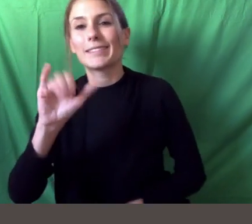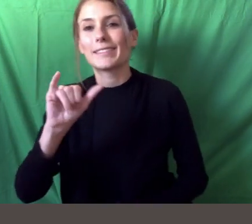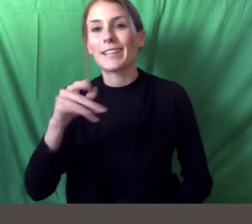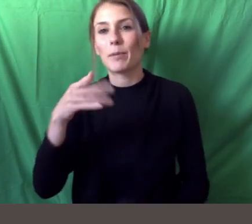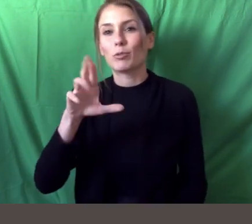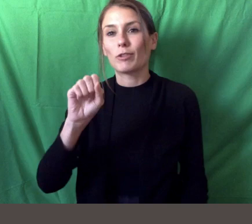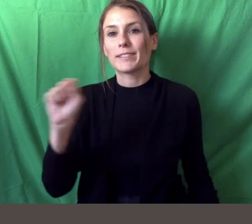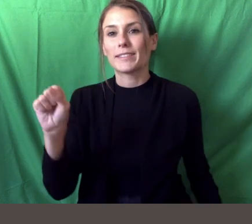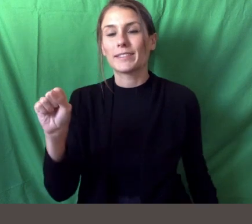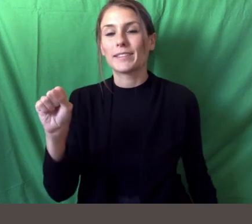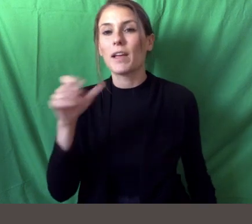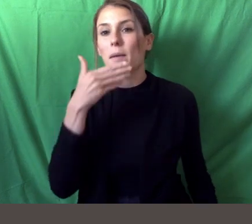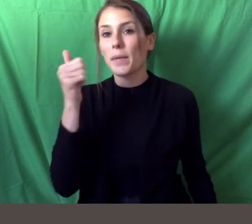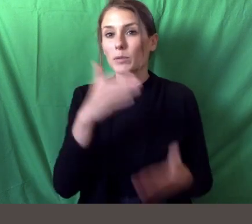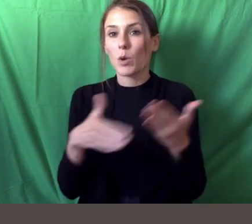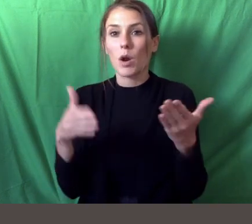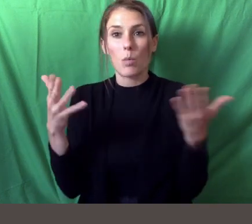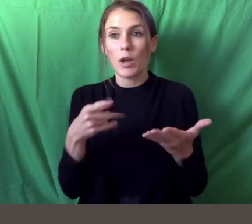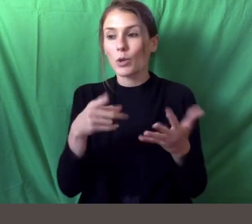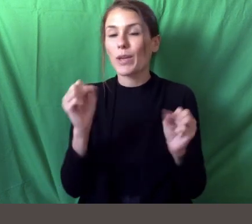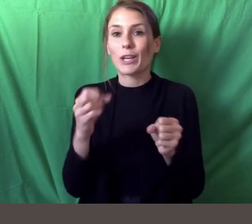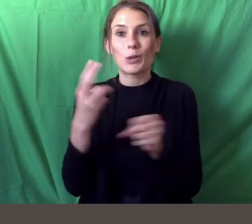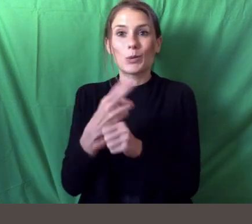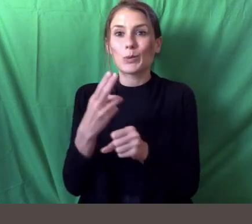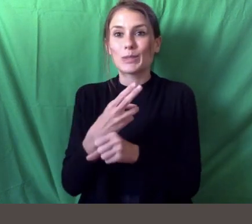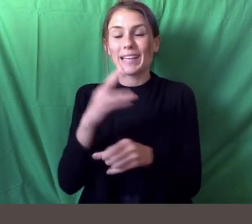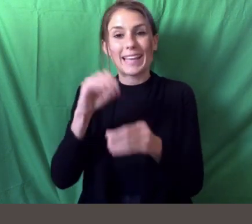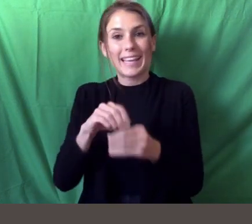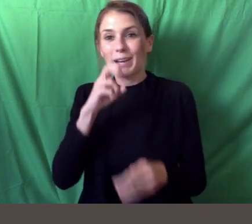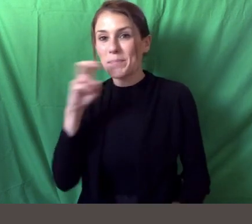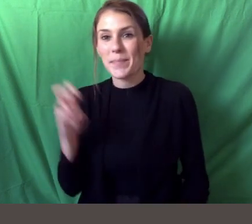And the best part is that you can use it in Python.